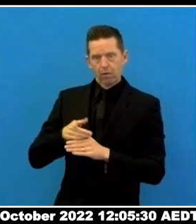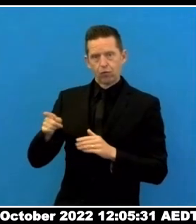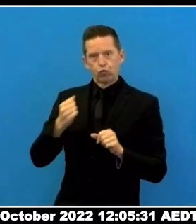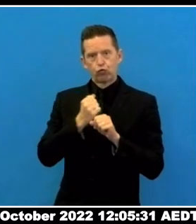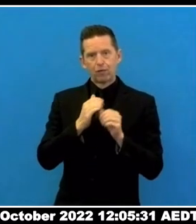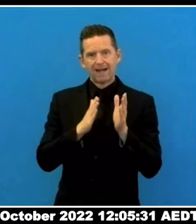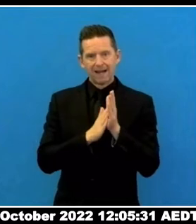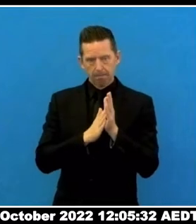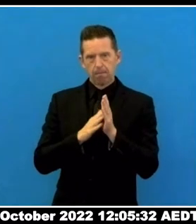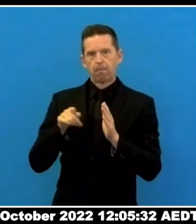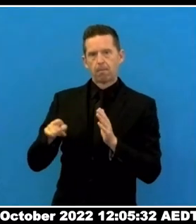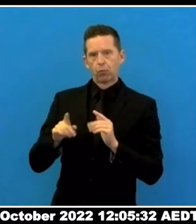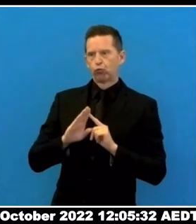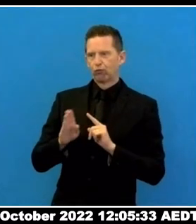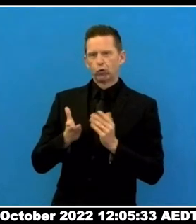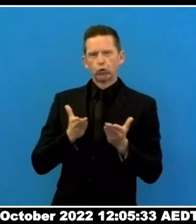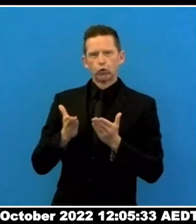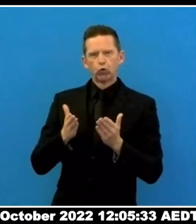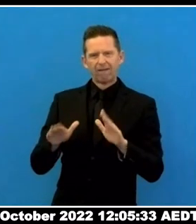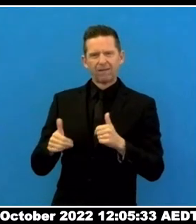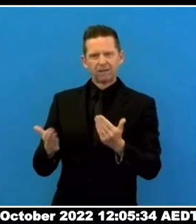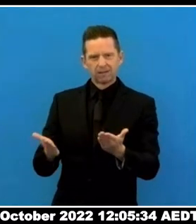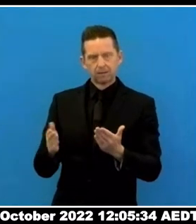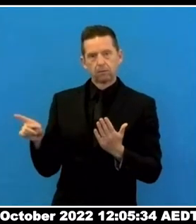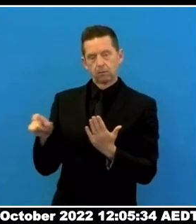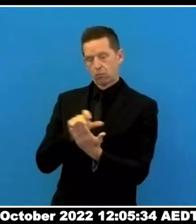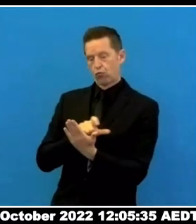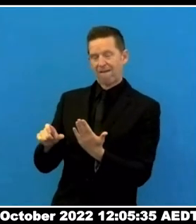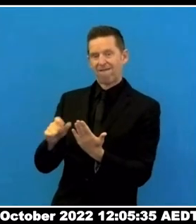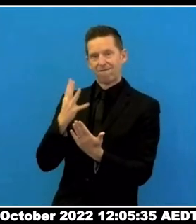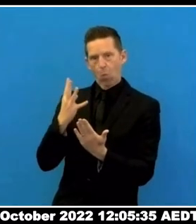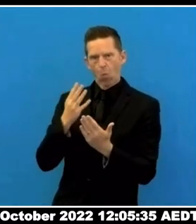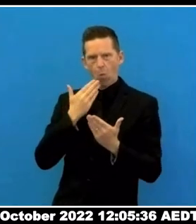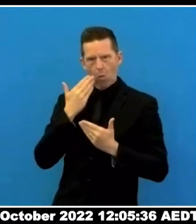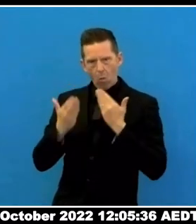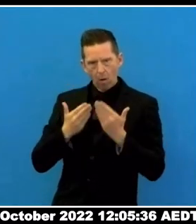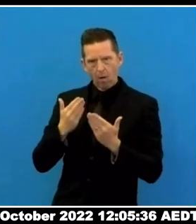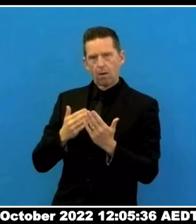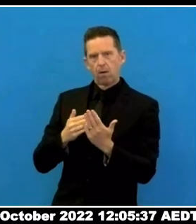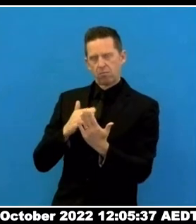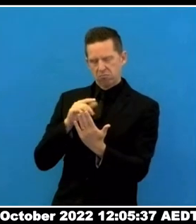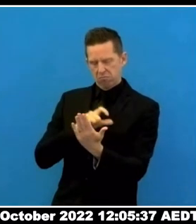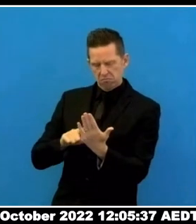of Direct Services, you have set that out at paragraph 4 and also 14 and 15 of your statement.